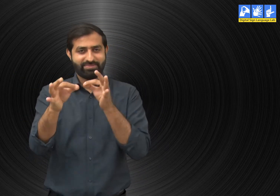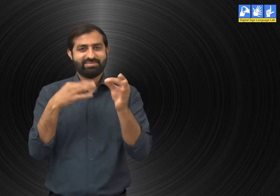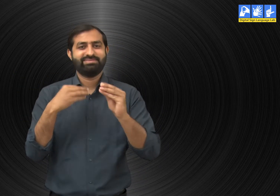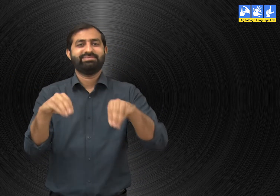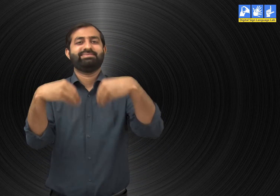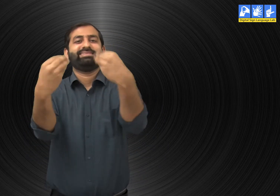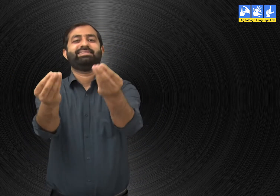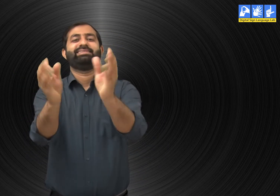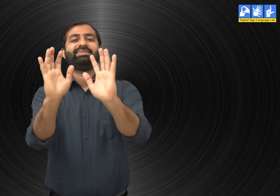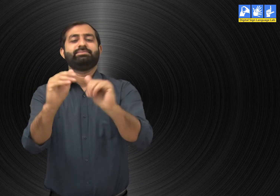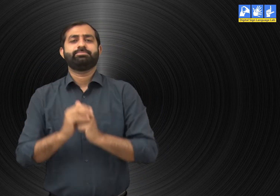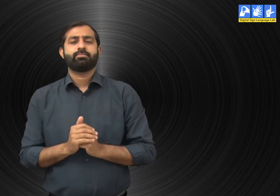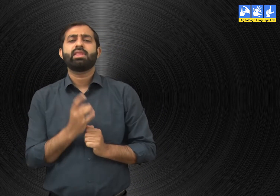So let us discuss about this.